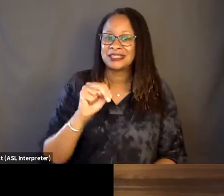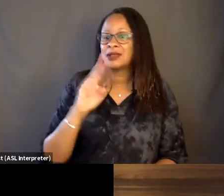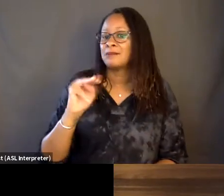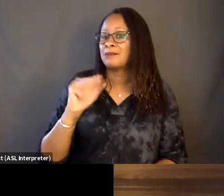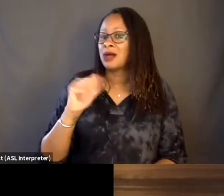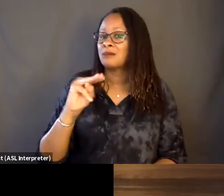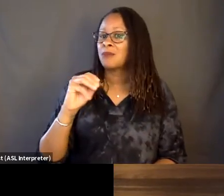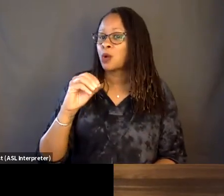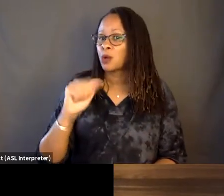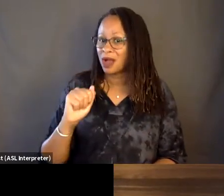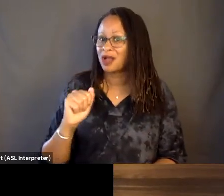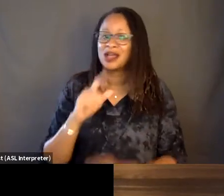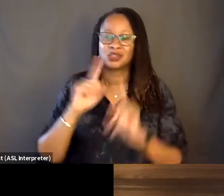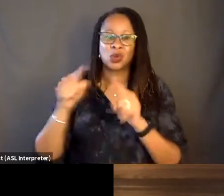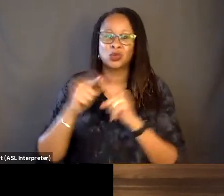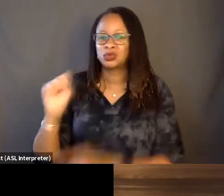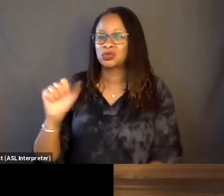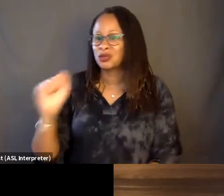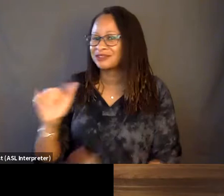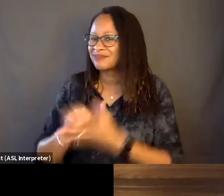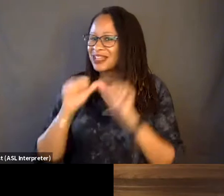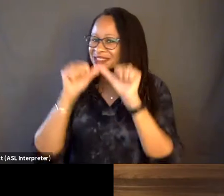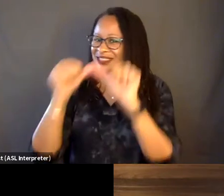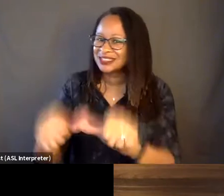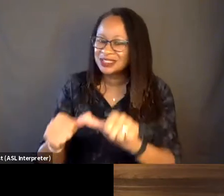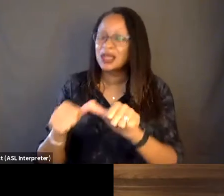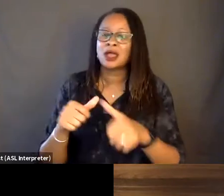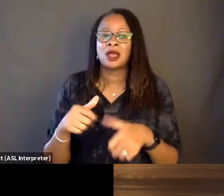I mean, this is a continual whitewashing